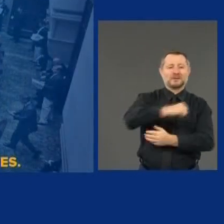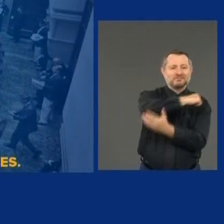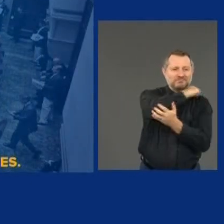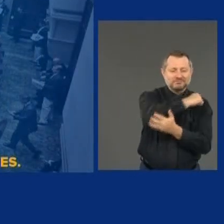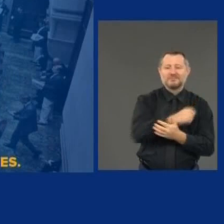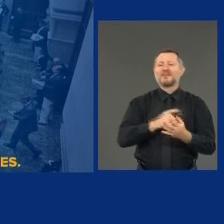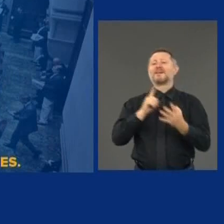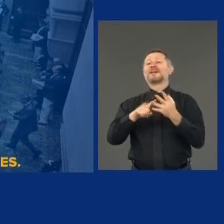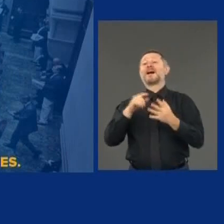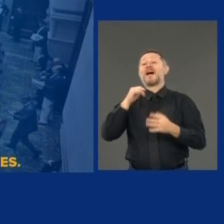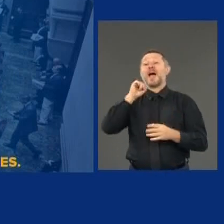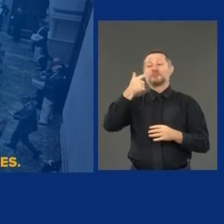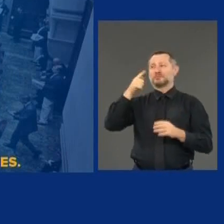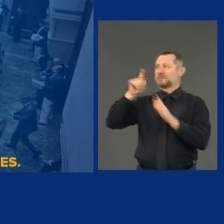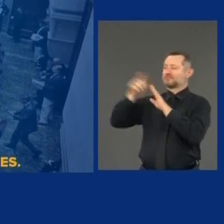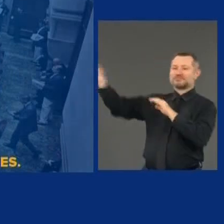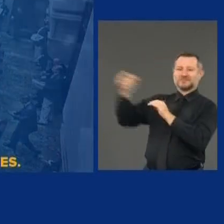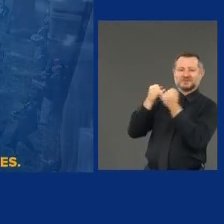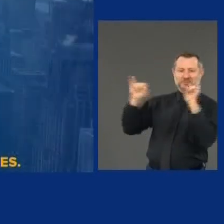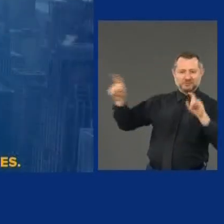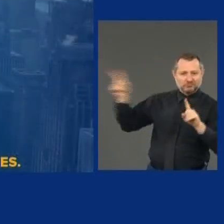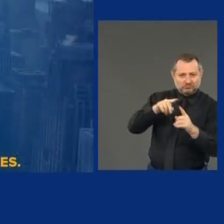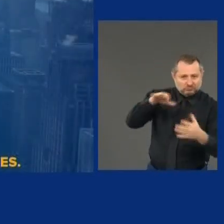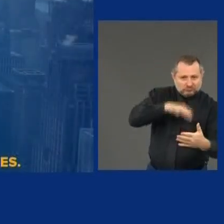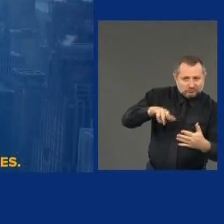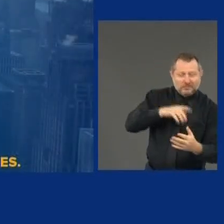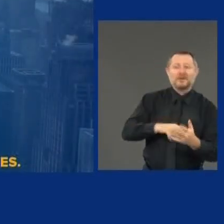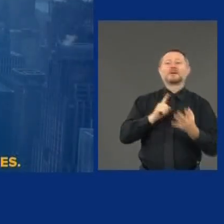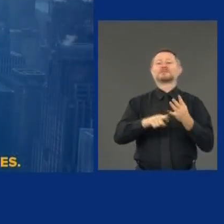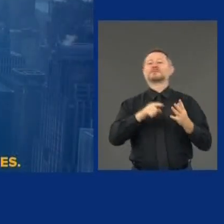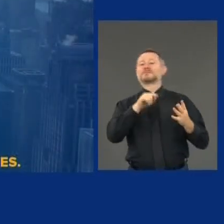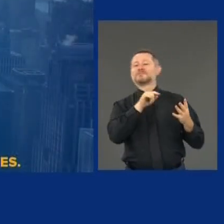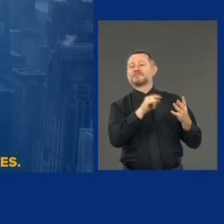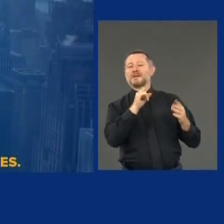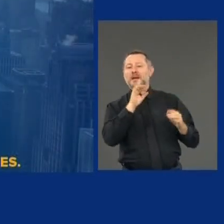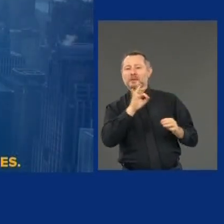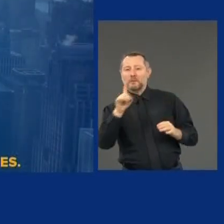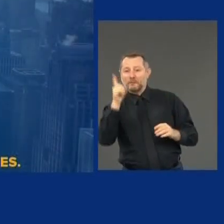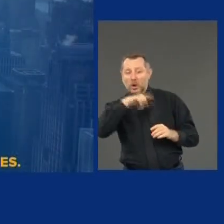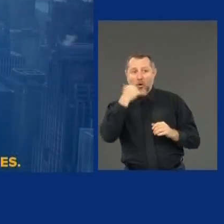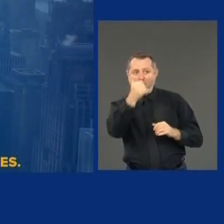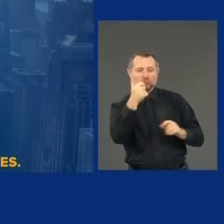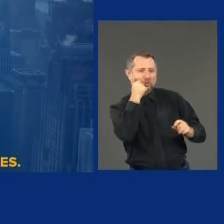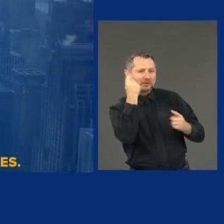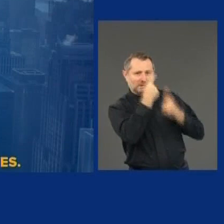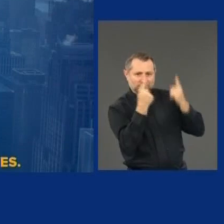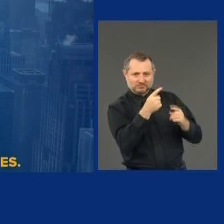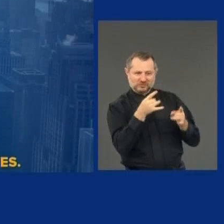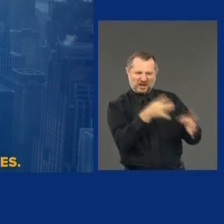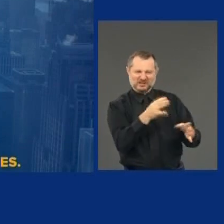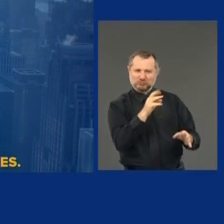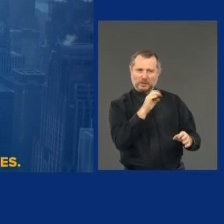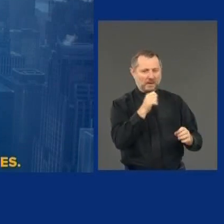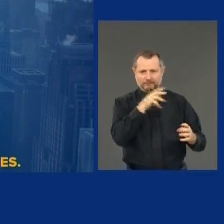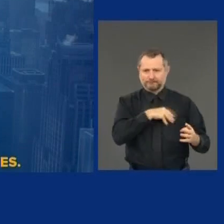THE DISCIPLINARY RECORD RELEASED MORE TRANSPARENCY REGARDING CHOKE HOLDS AND SPECIAL